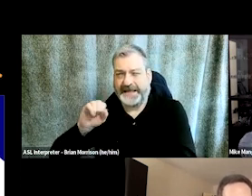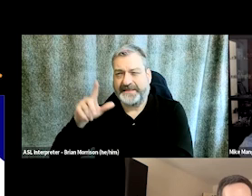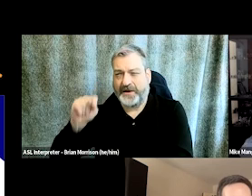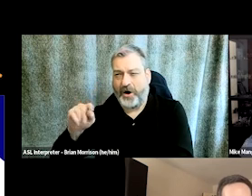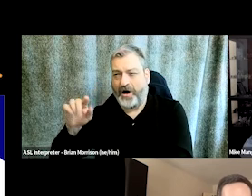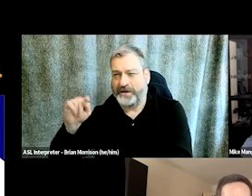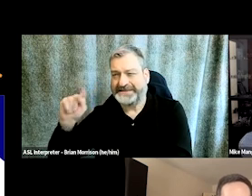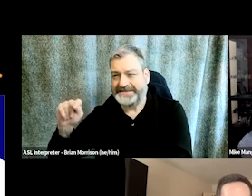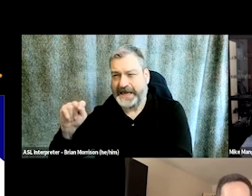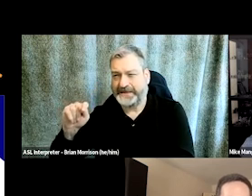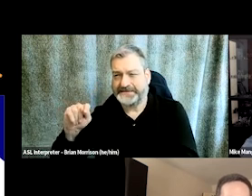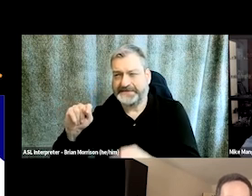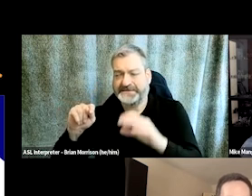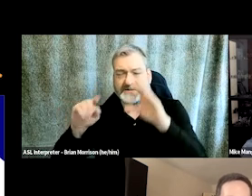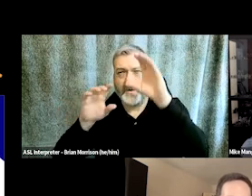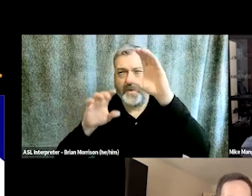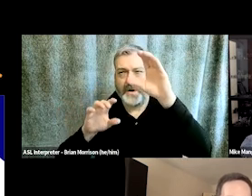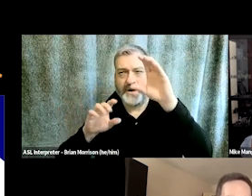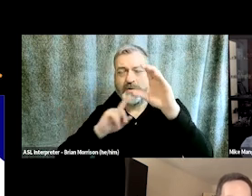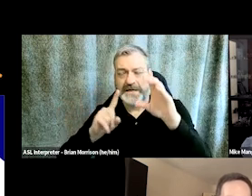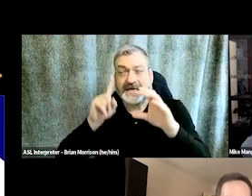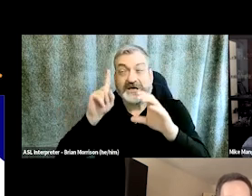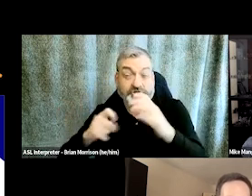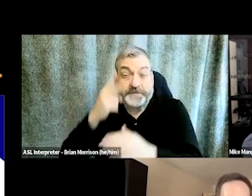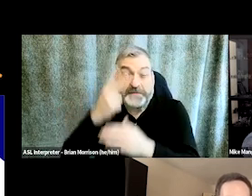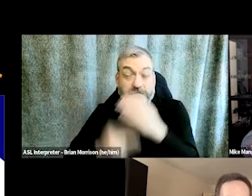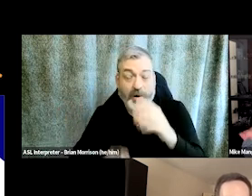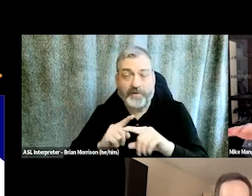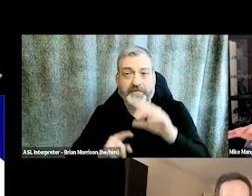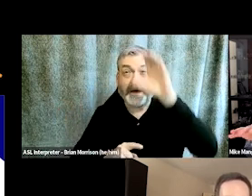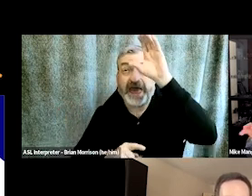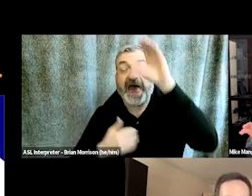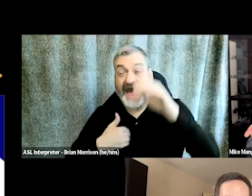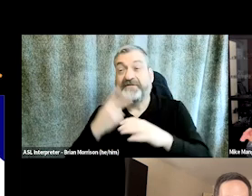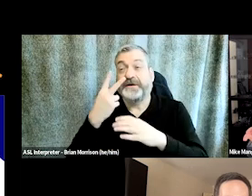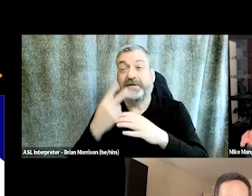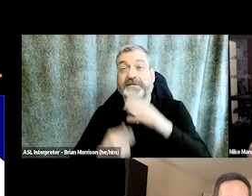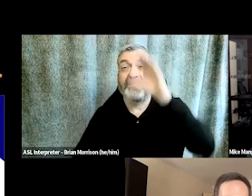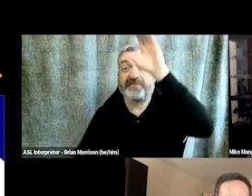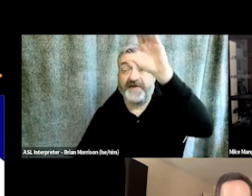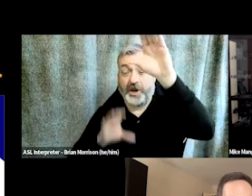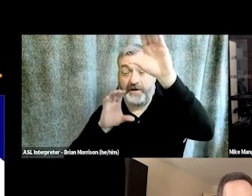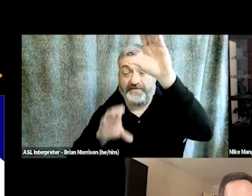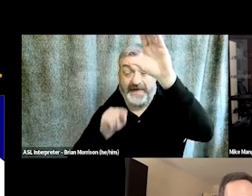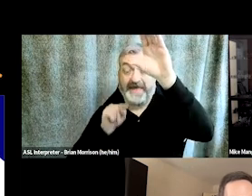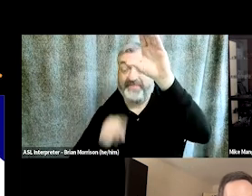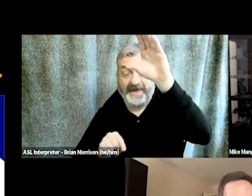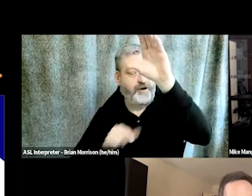Should that be there or should it not? And sort of what's the right depth in which alt text should be created?